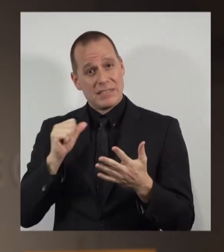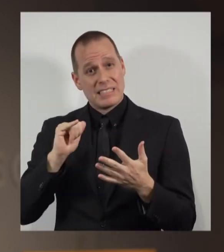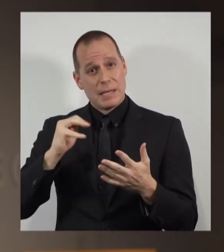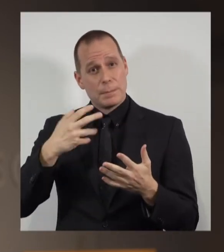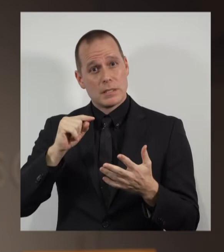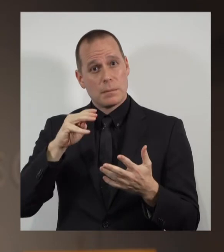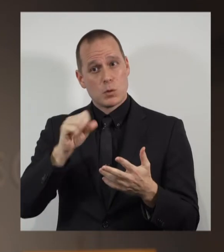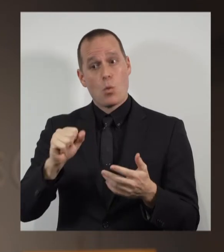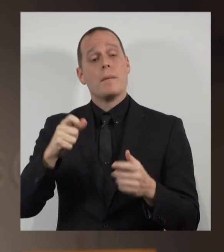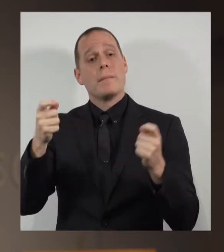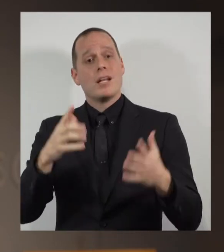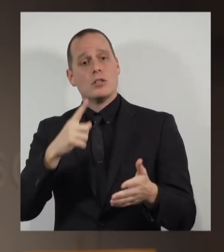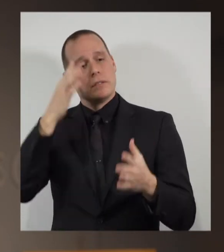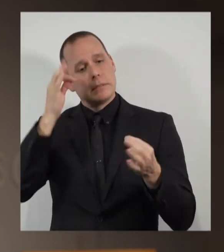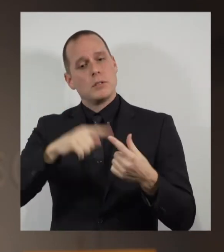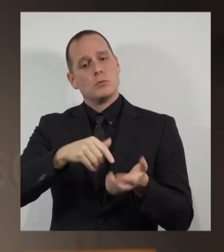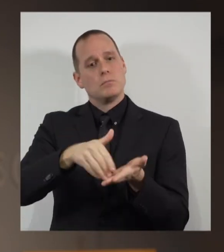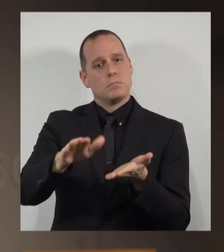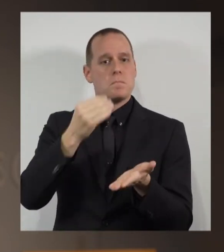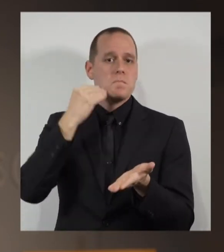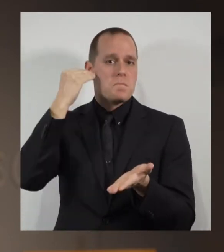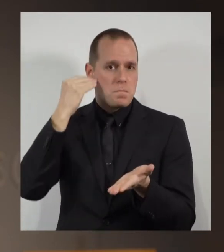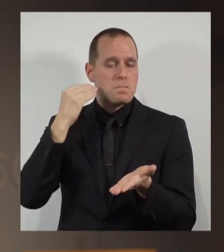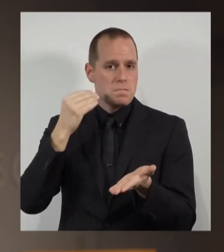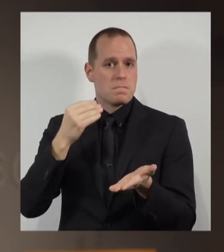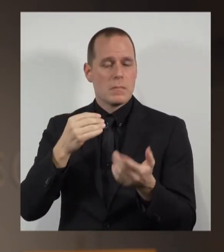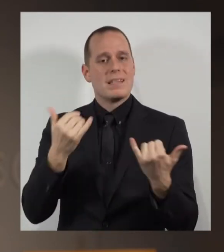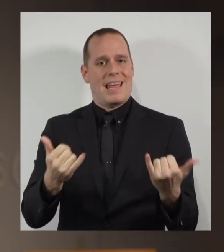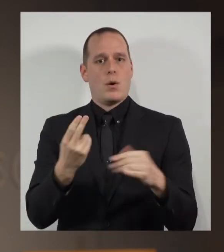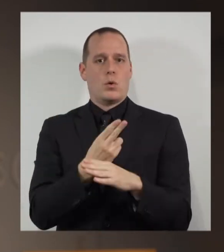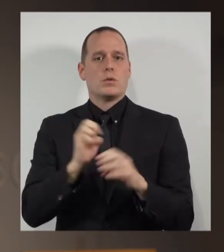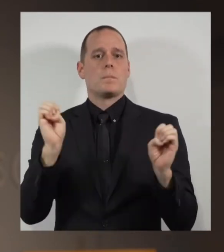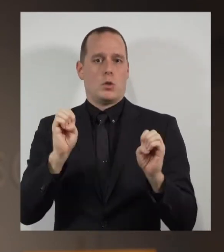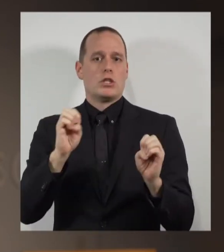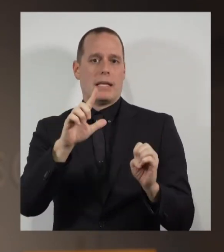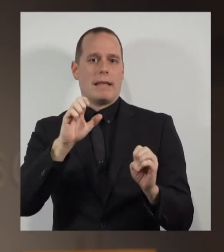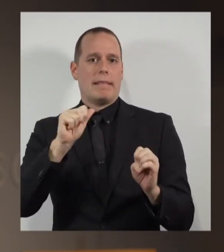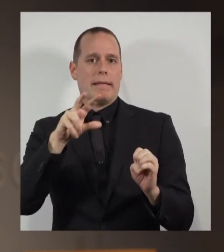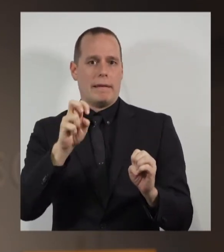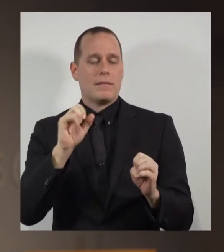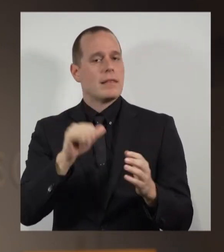by management due to symptoms or possible exposure – you can now use emergency leave,